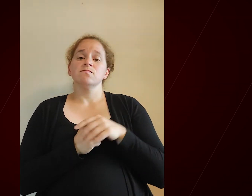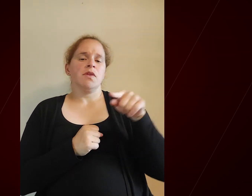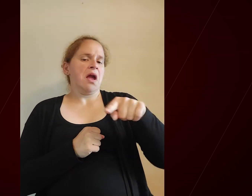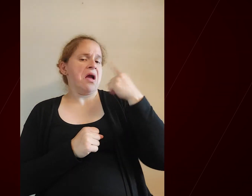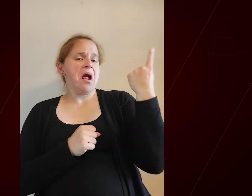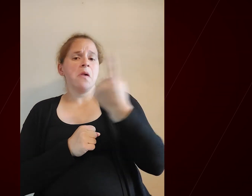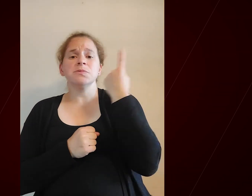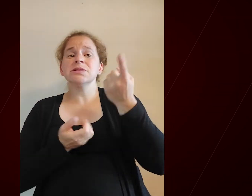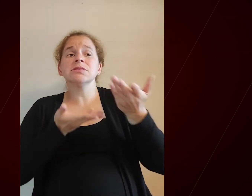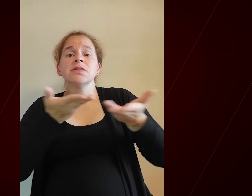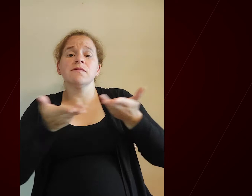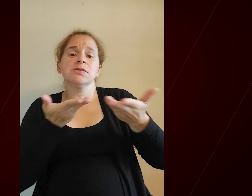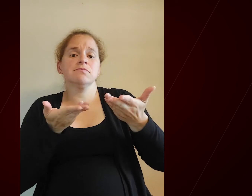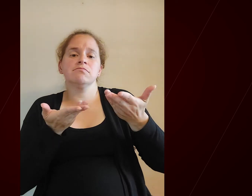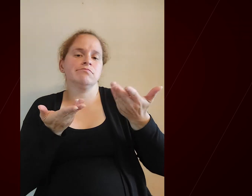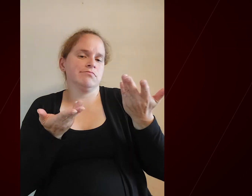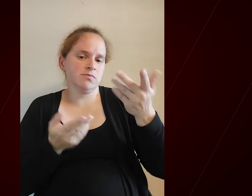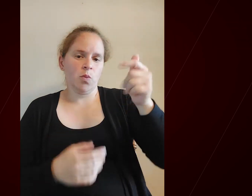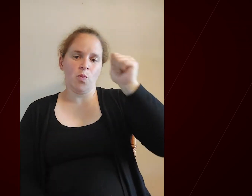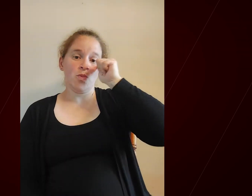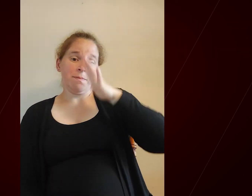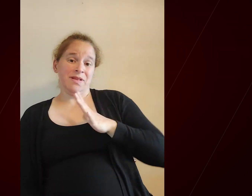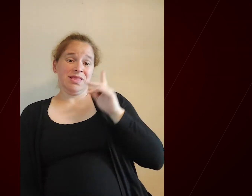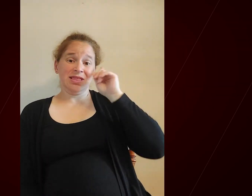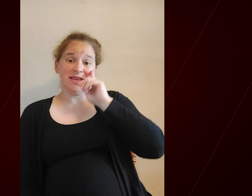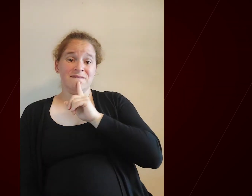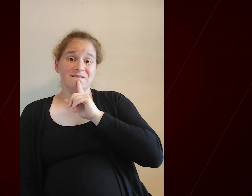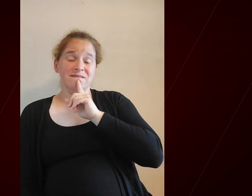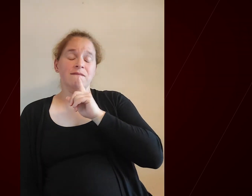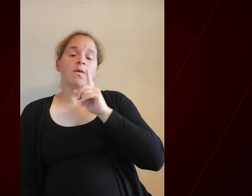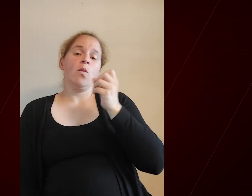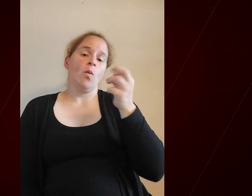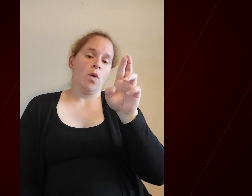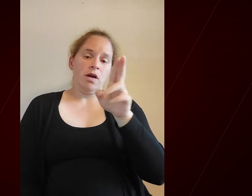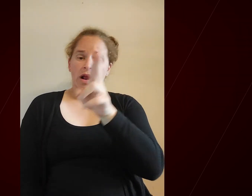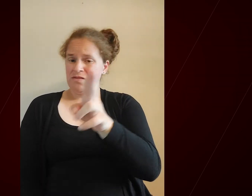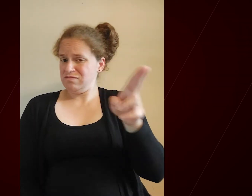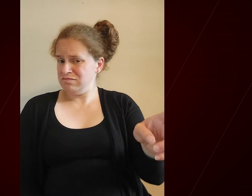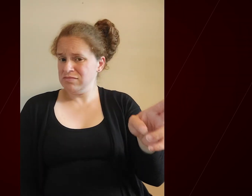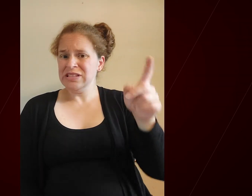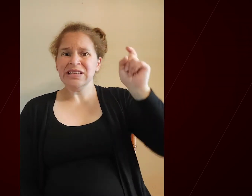When Deaf or hard-of-hearing women needed our services,